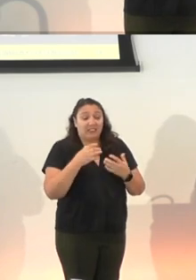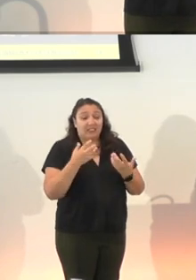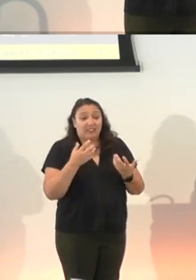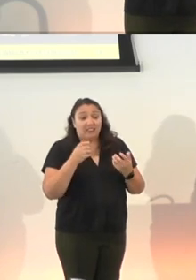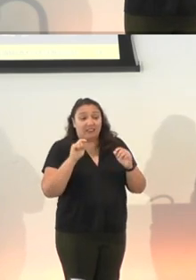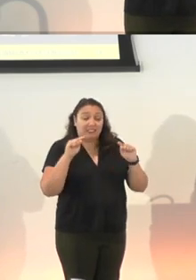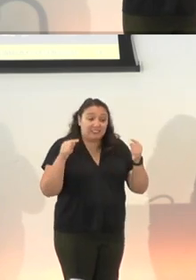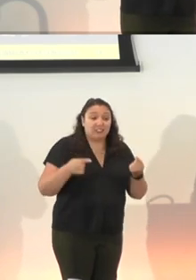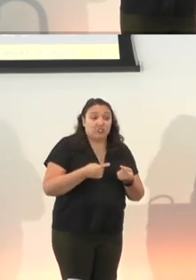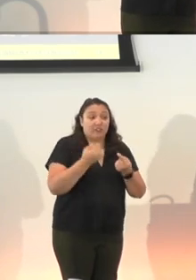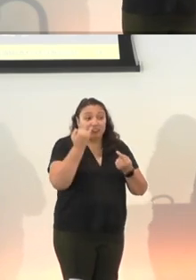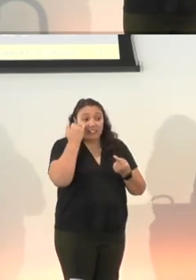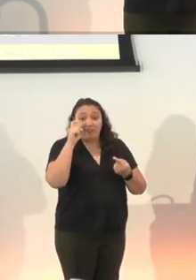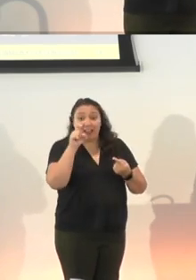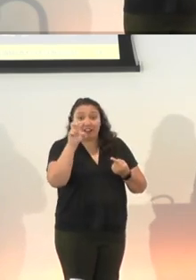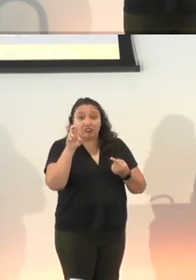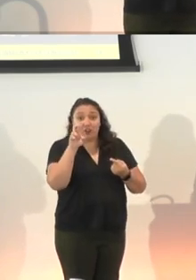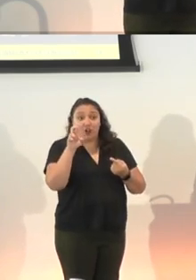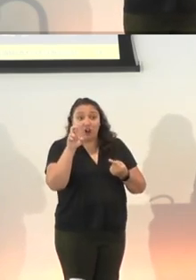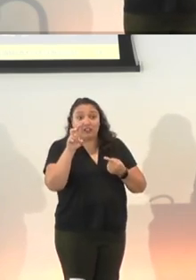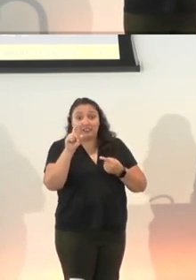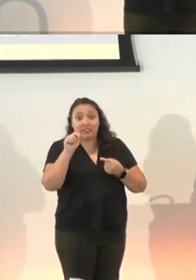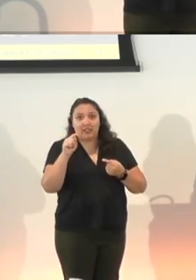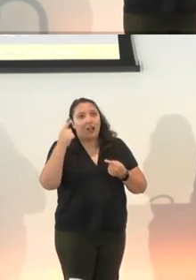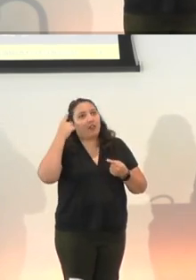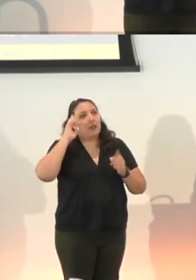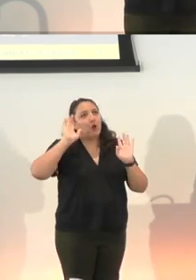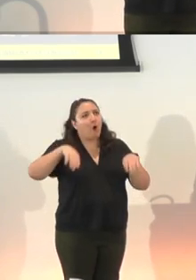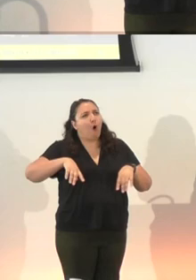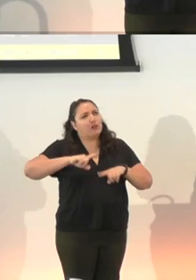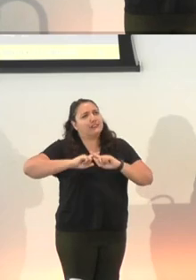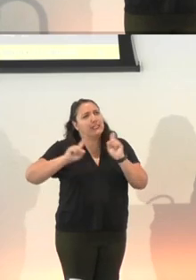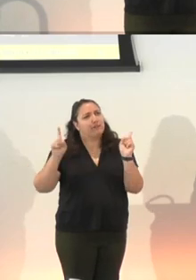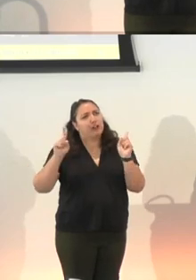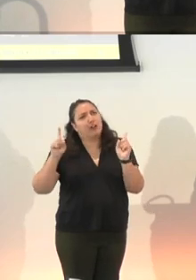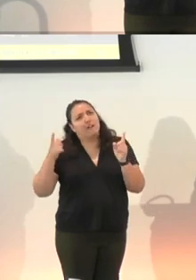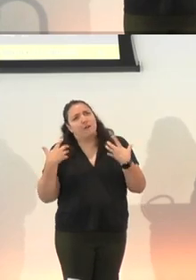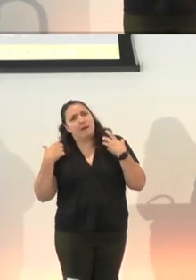data has different somehow than health data and ask different questions because there are -- is